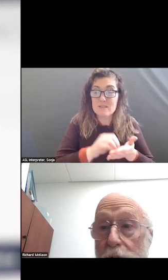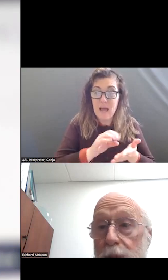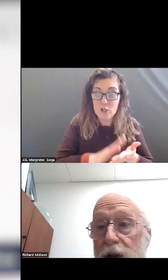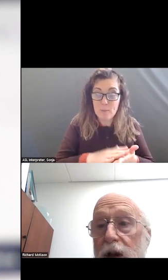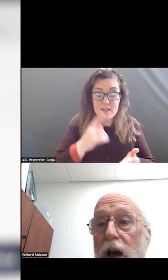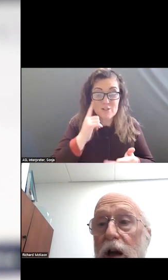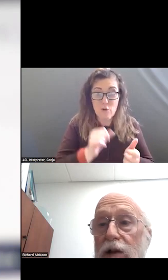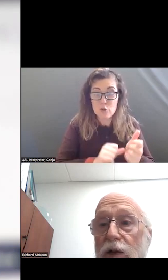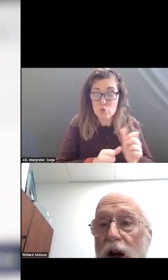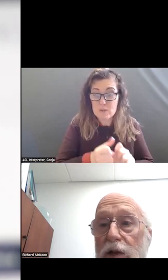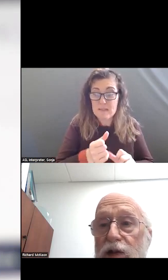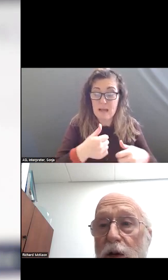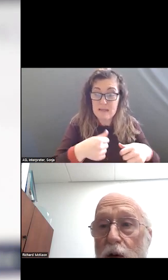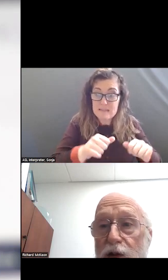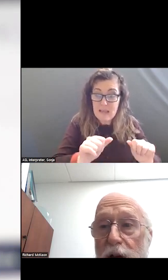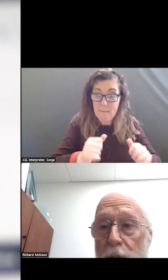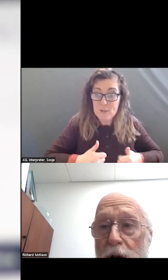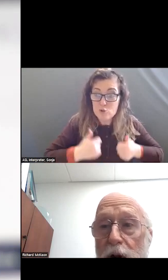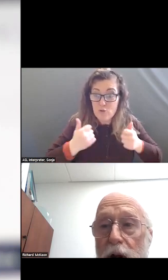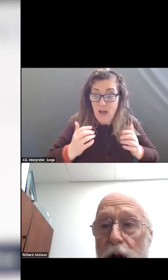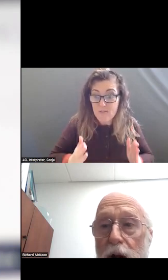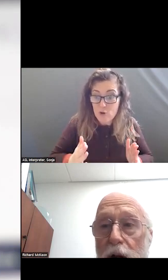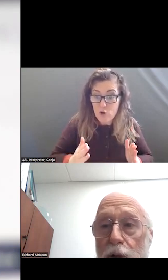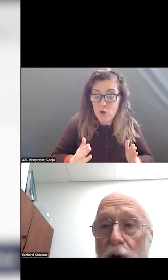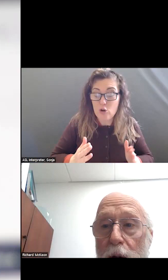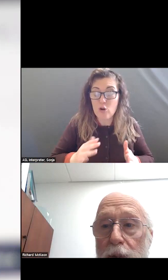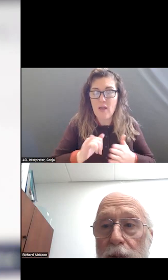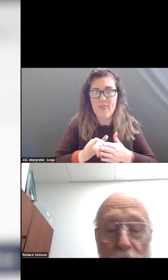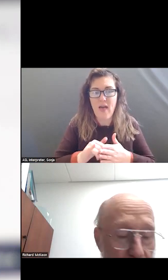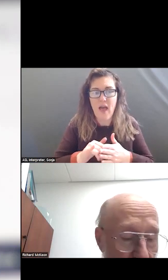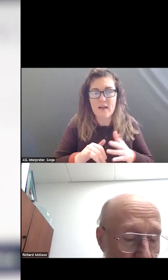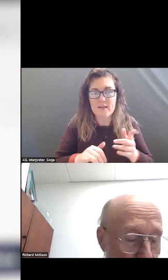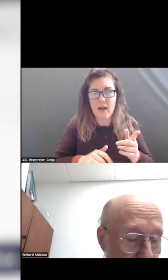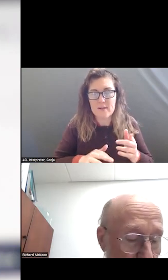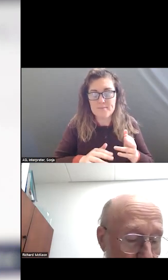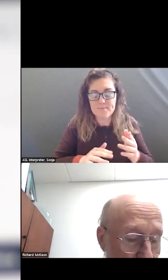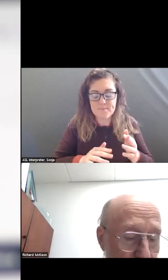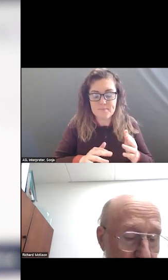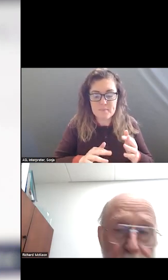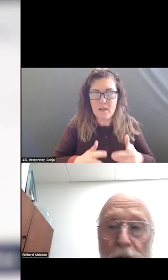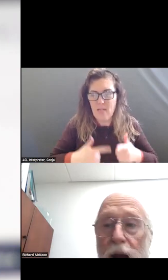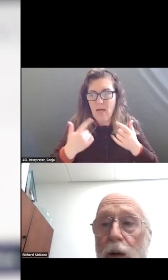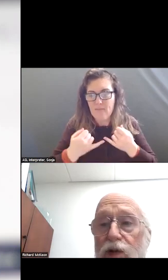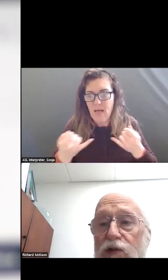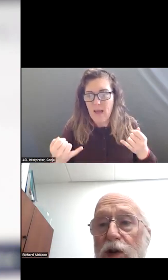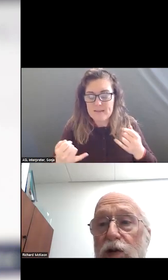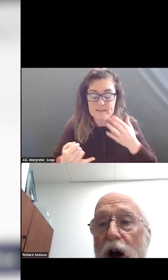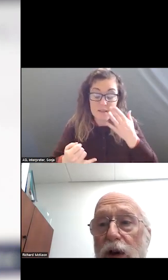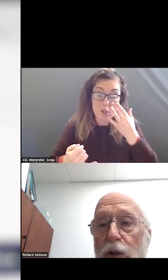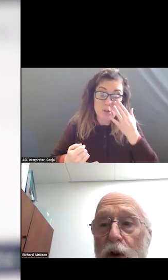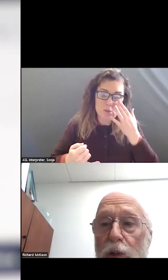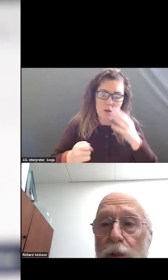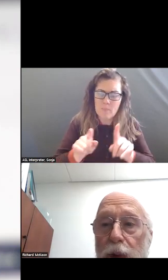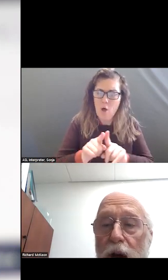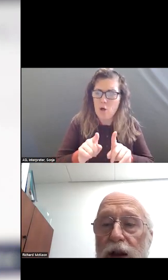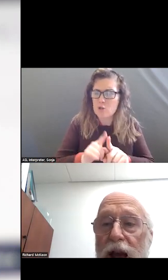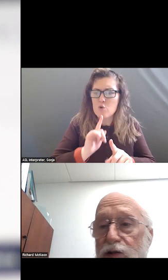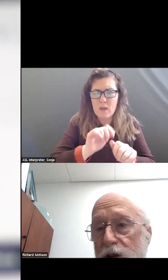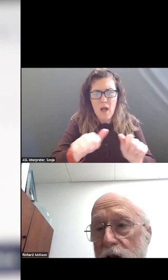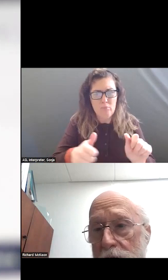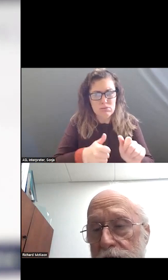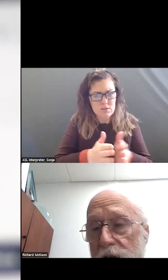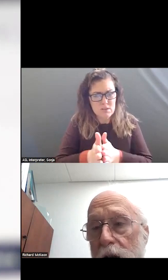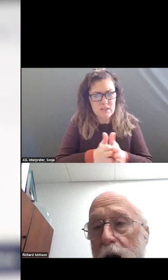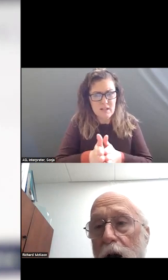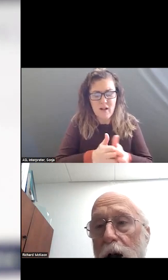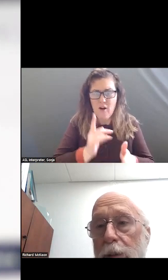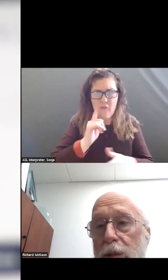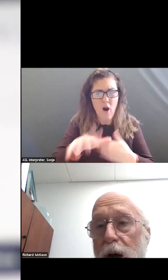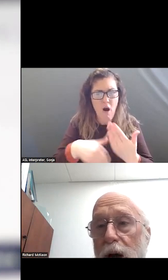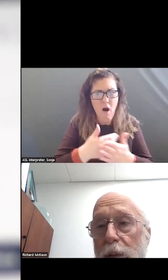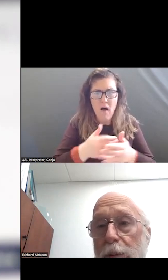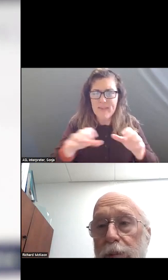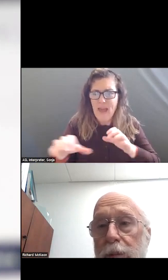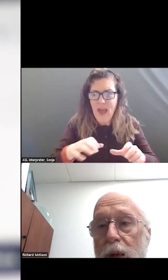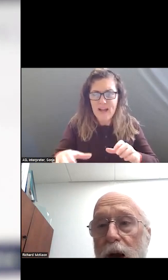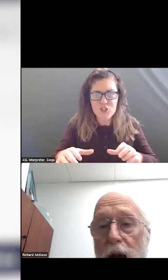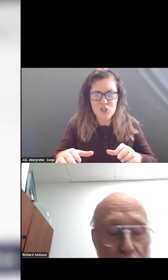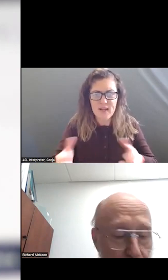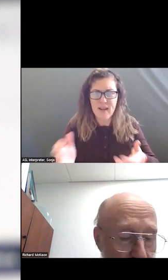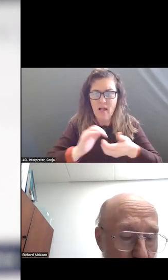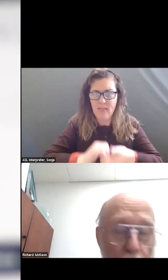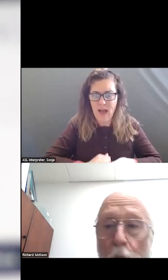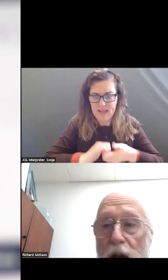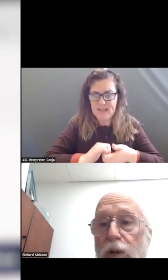ATTEMPTED AND WAS THE FORCE BEHIND THE ACTION ALLIANCE WITH THE WAY